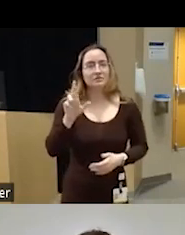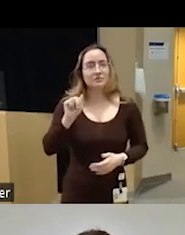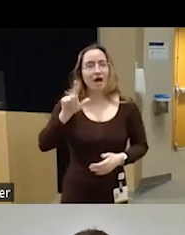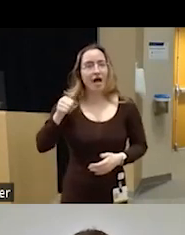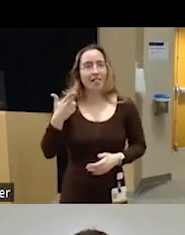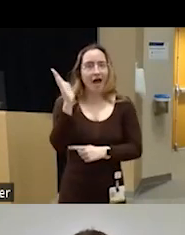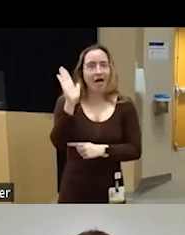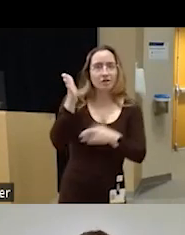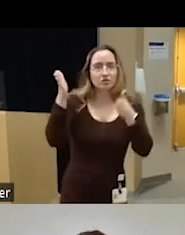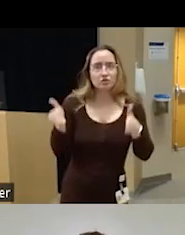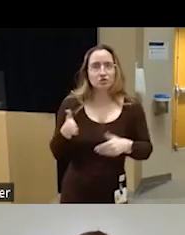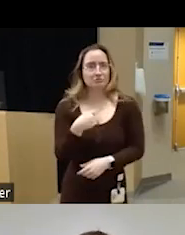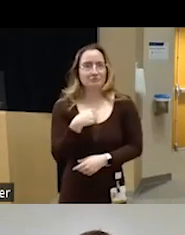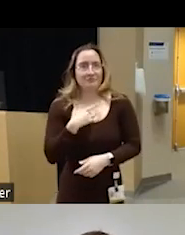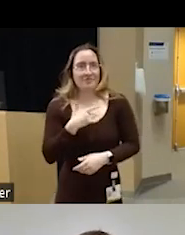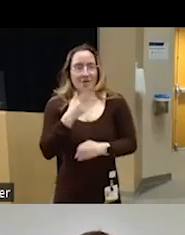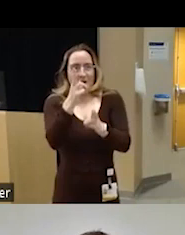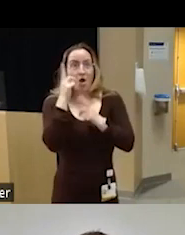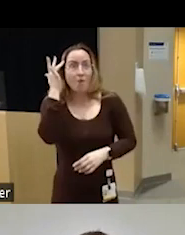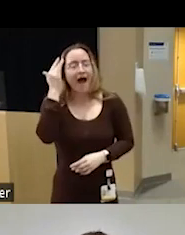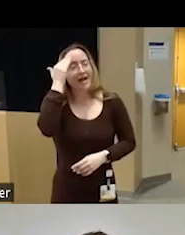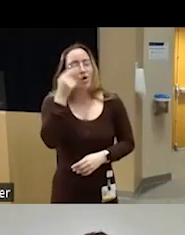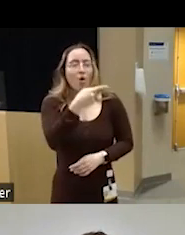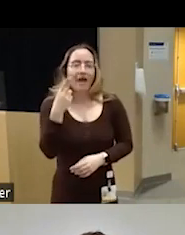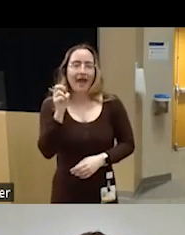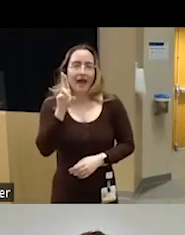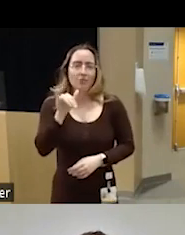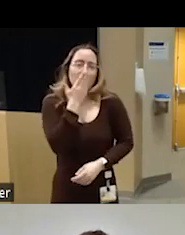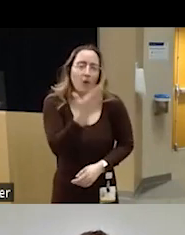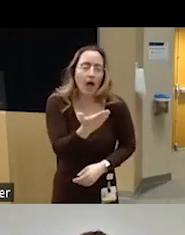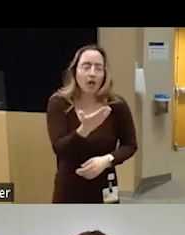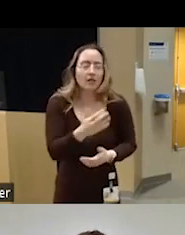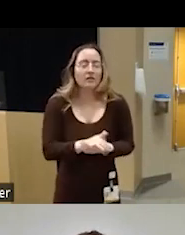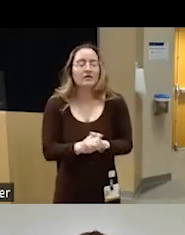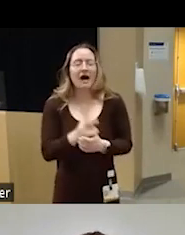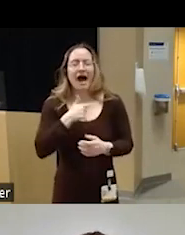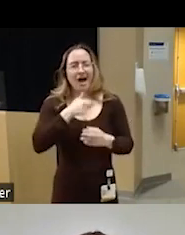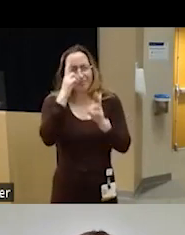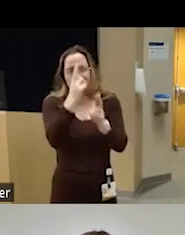honored because I know Henry well and also really respect his work and hopefully